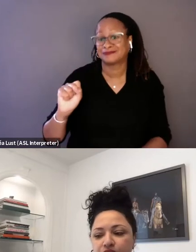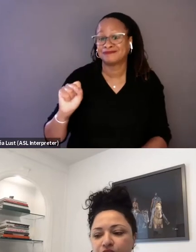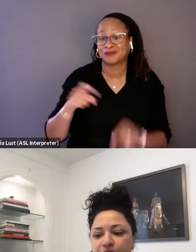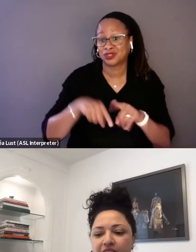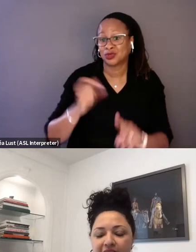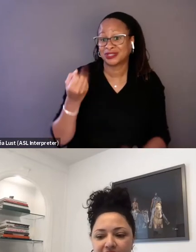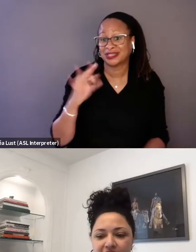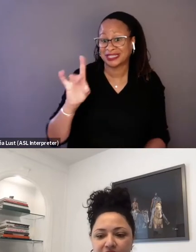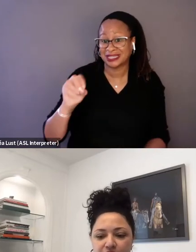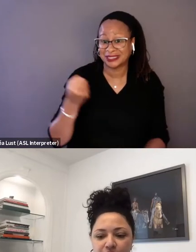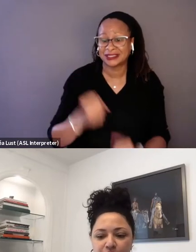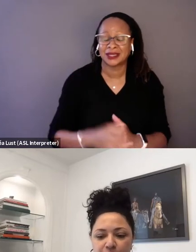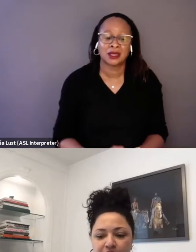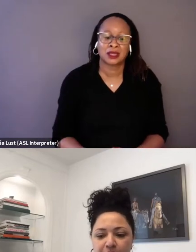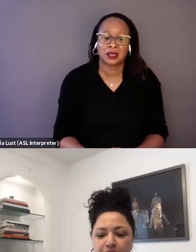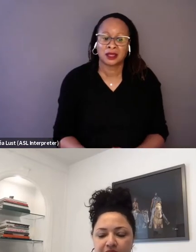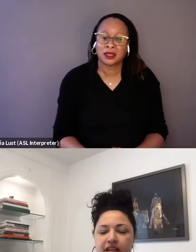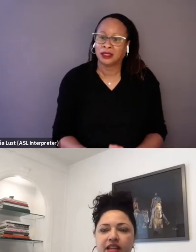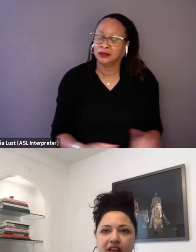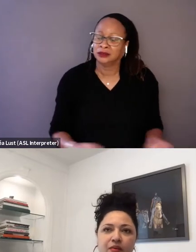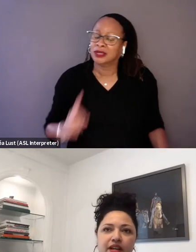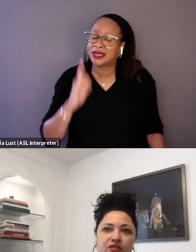And so I think that those really big takeaways